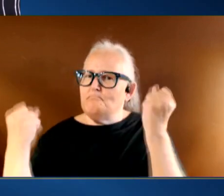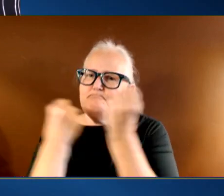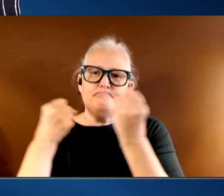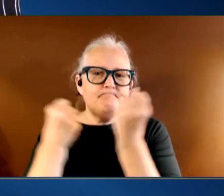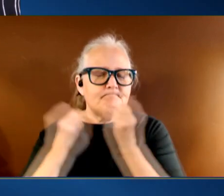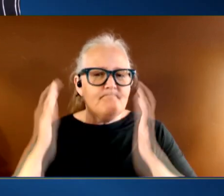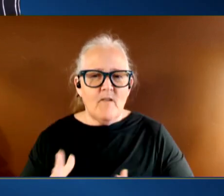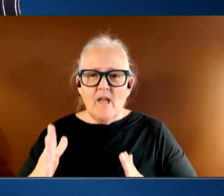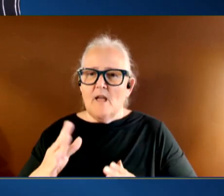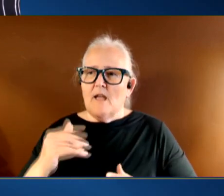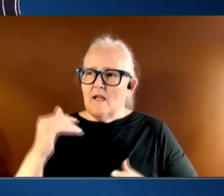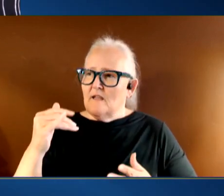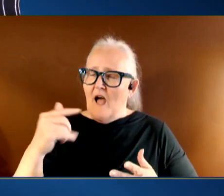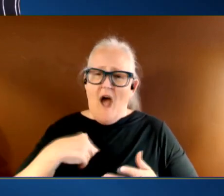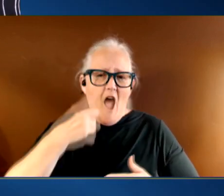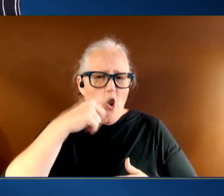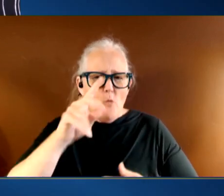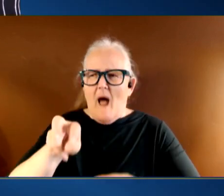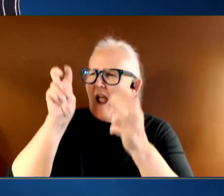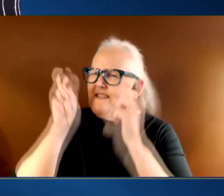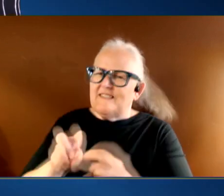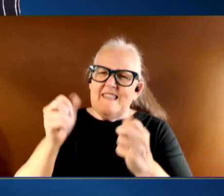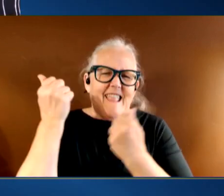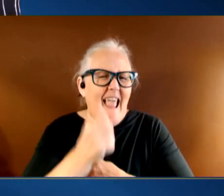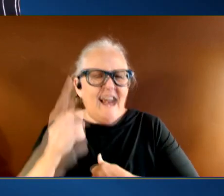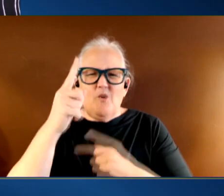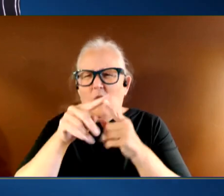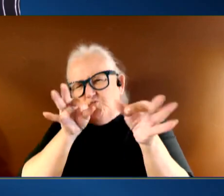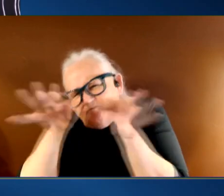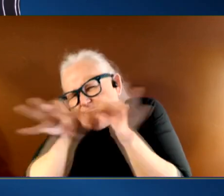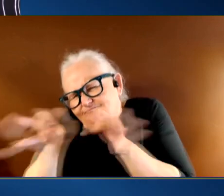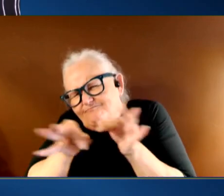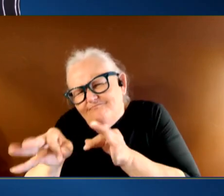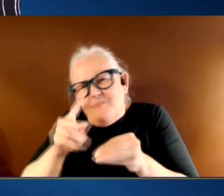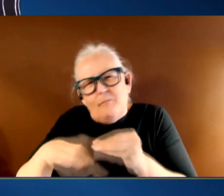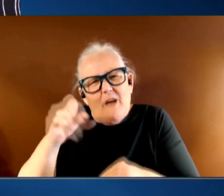I'm down. If I can help save lives for a sickle cell, I am down. Like this is why